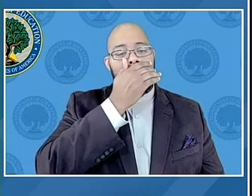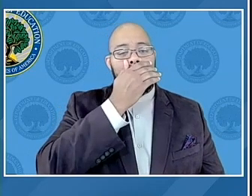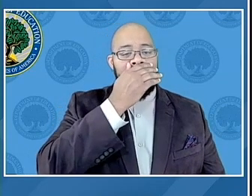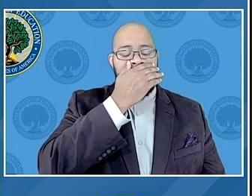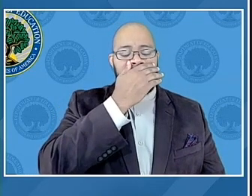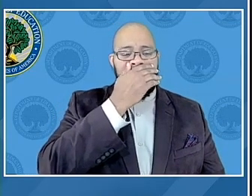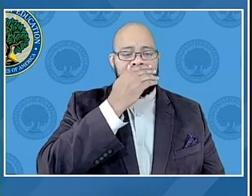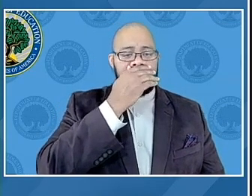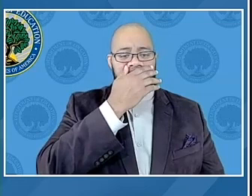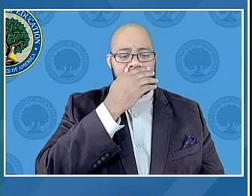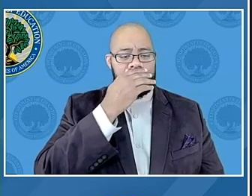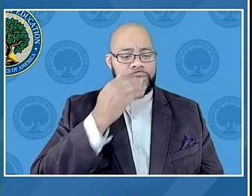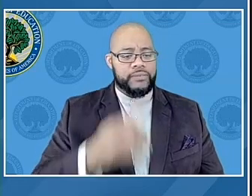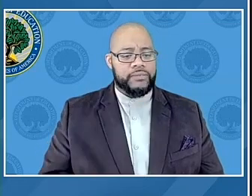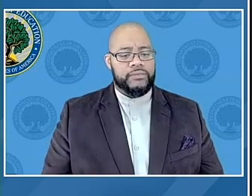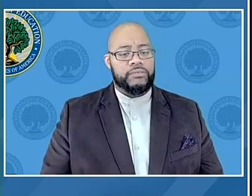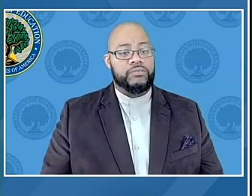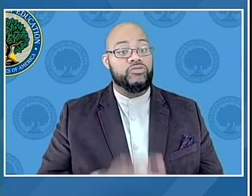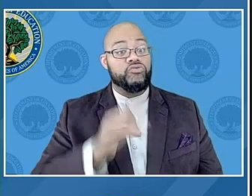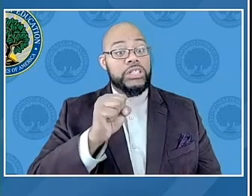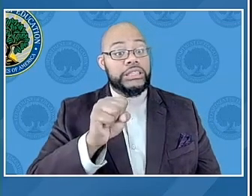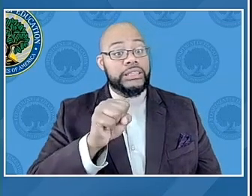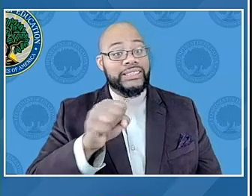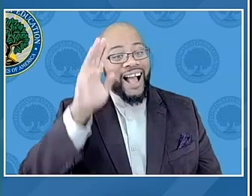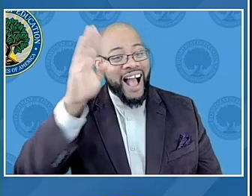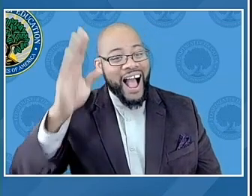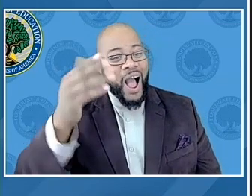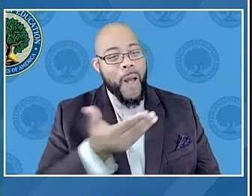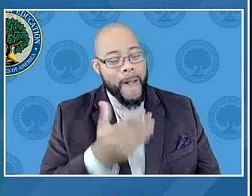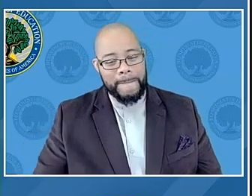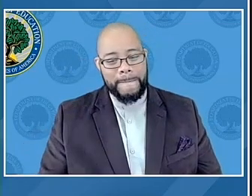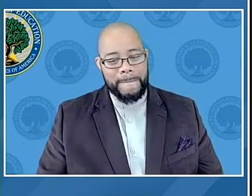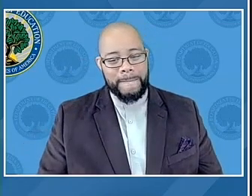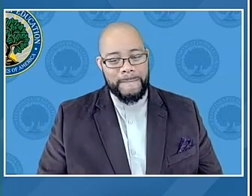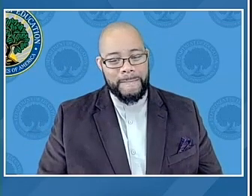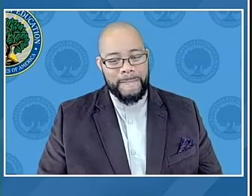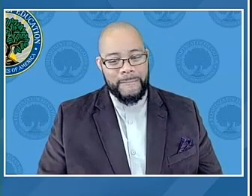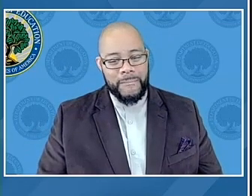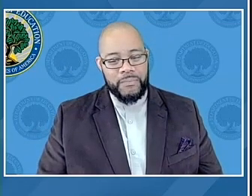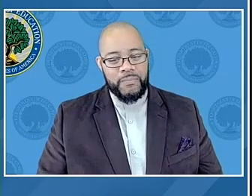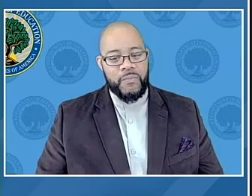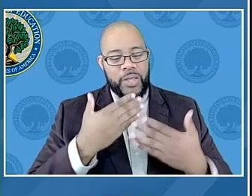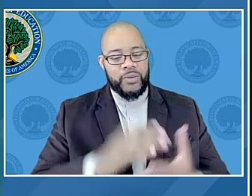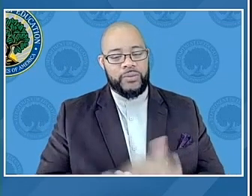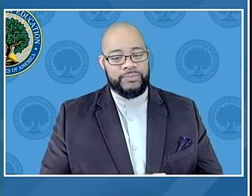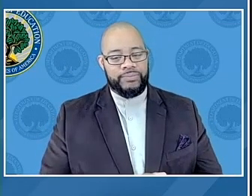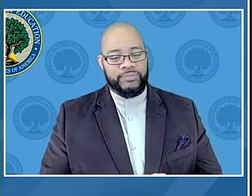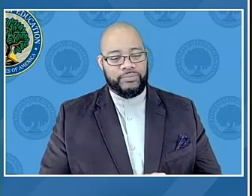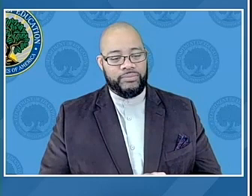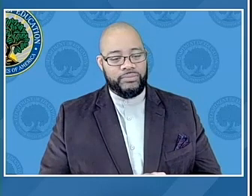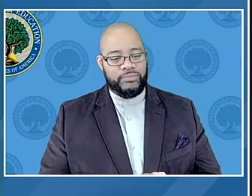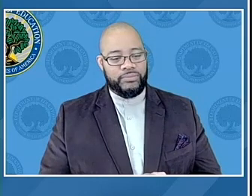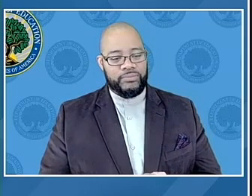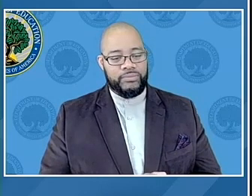There he comes. Chris, hi, welcome. Thank you. You're welcome. I'm Cindy Jeffries from